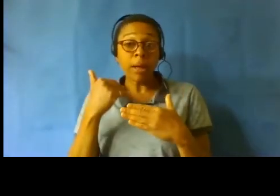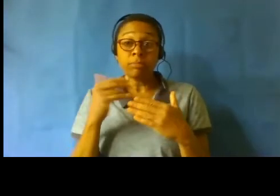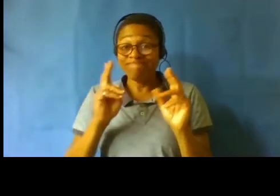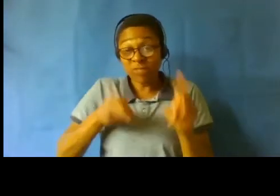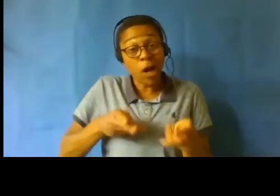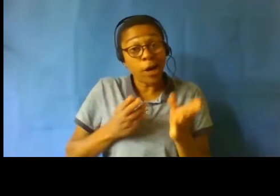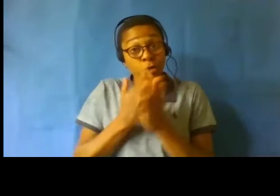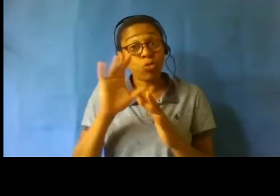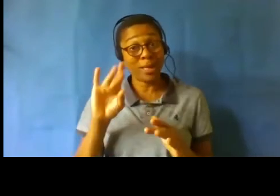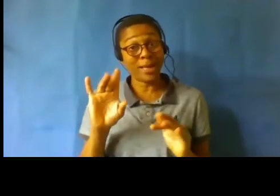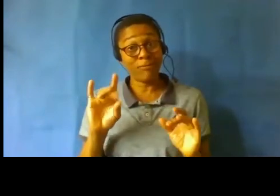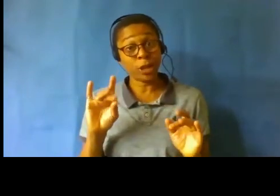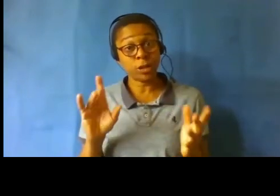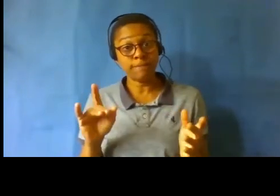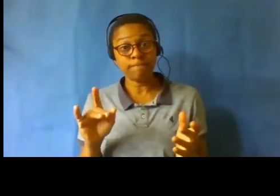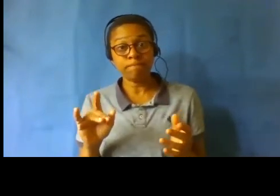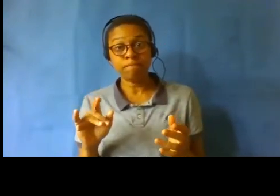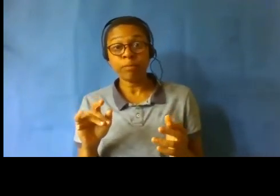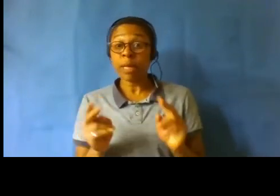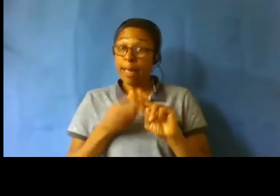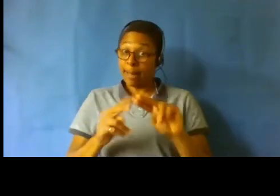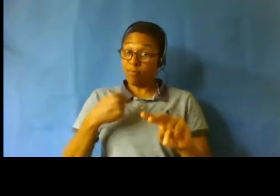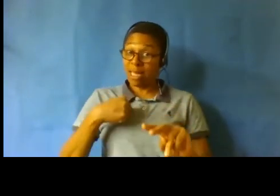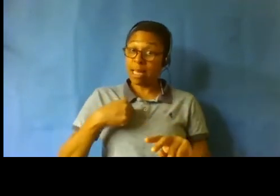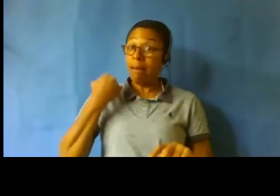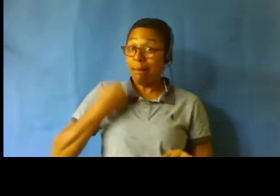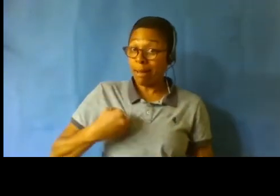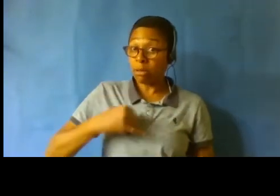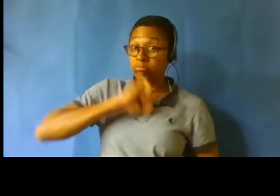to go to my doctor albeit after applying a little extra pressure to ensure and